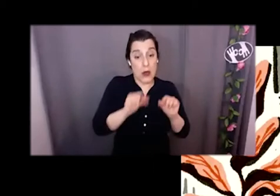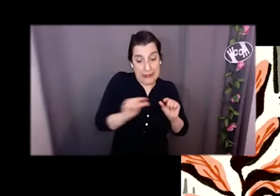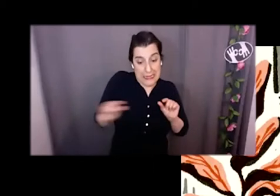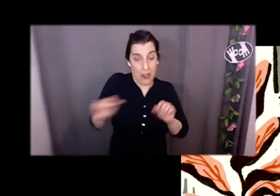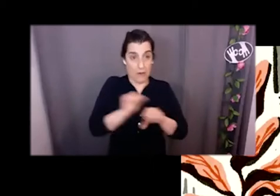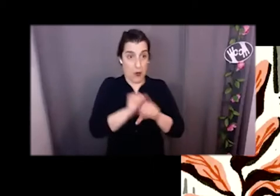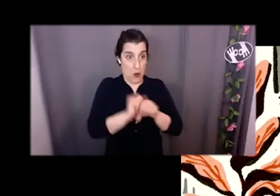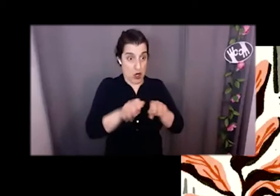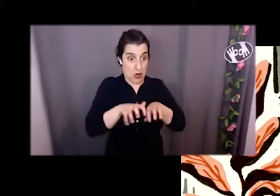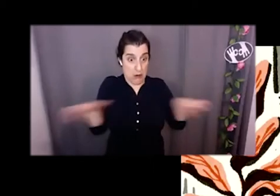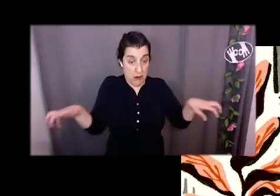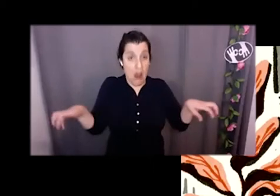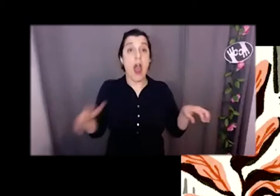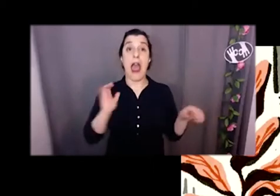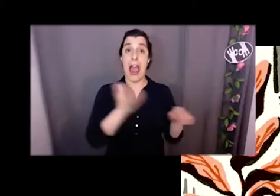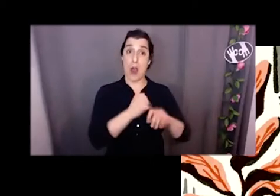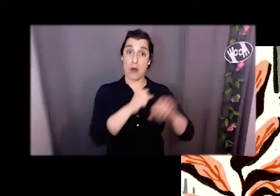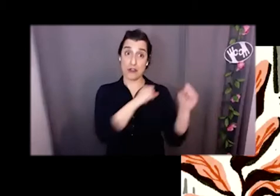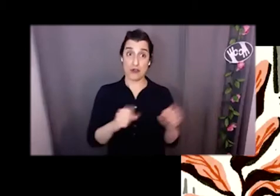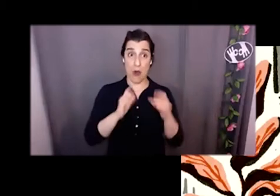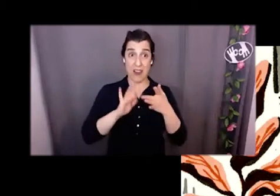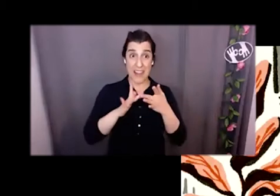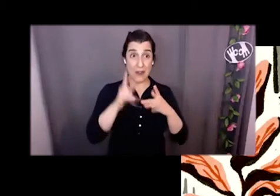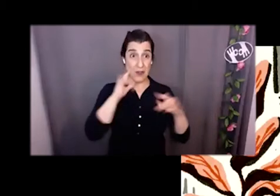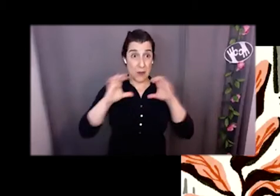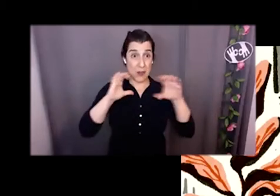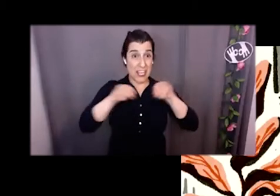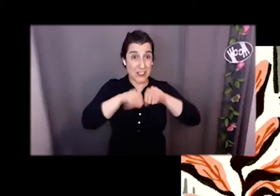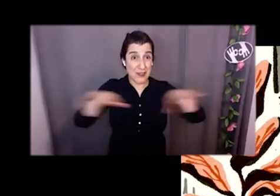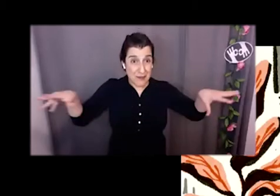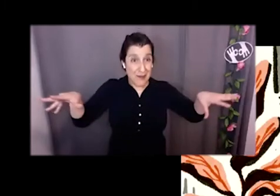strong networks of communication have helped to ground us in a community of